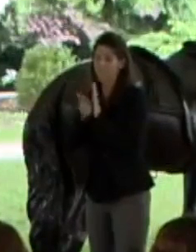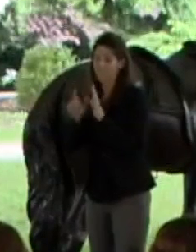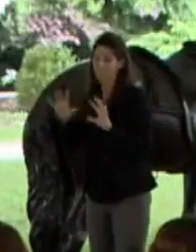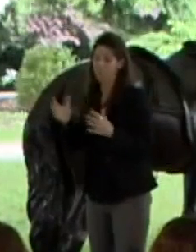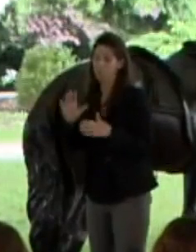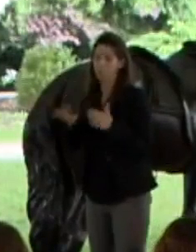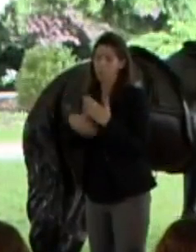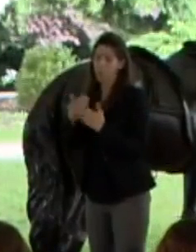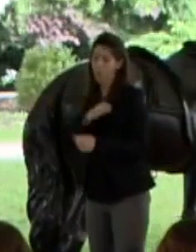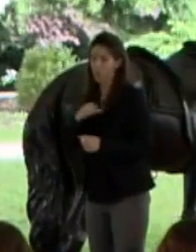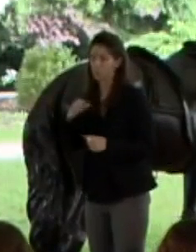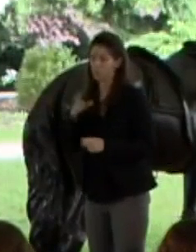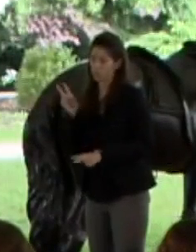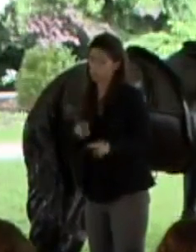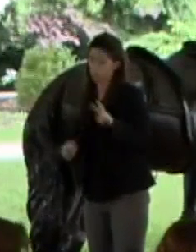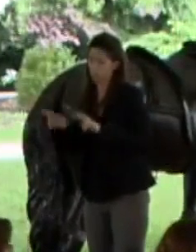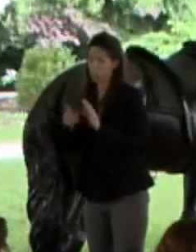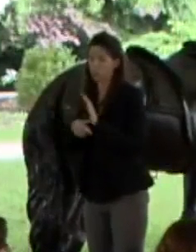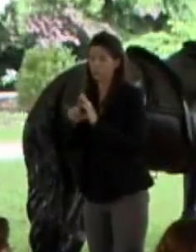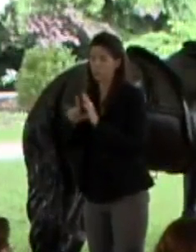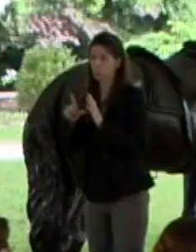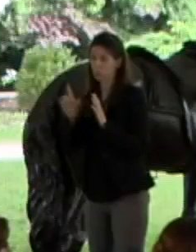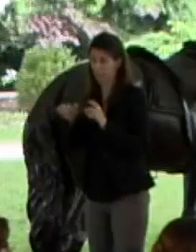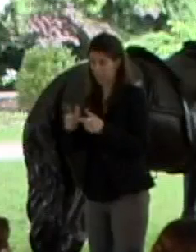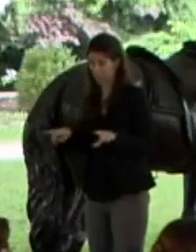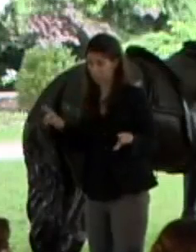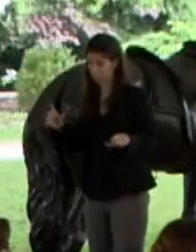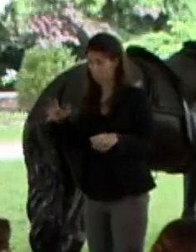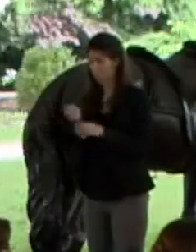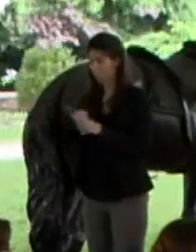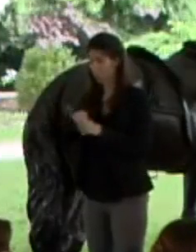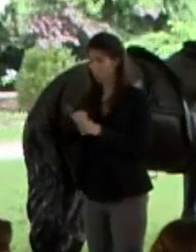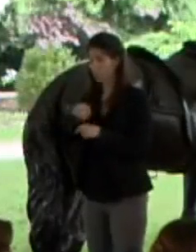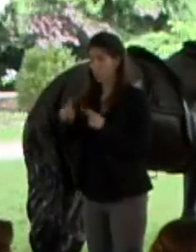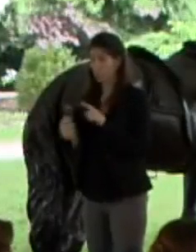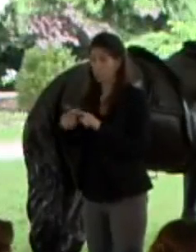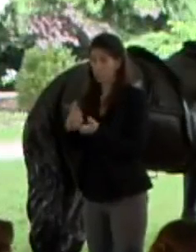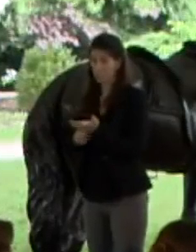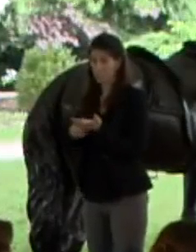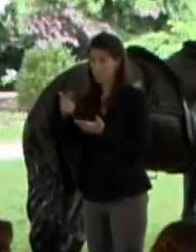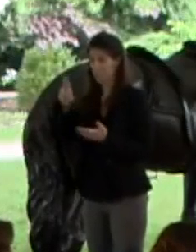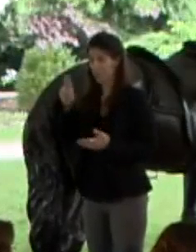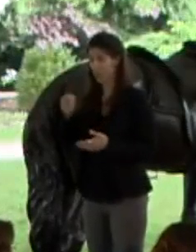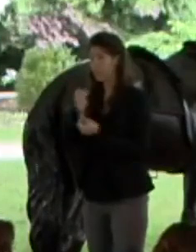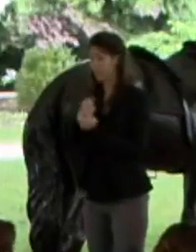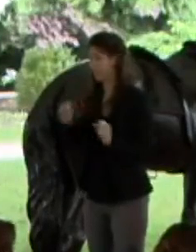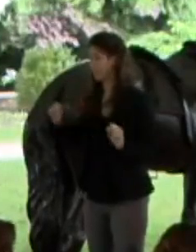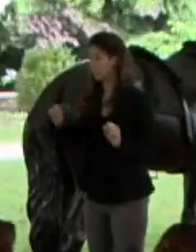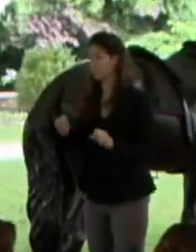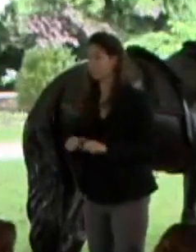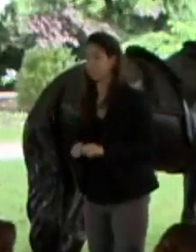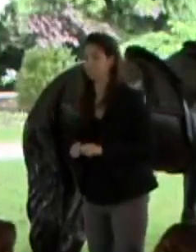FEDERAL COURT, STATE COURTS ALL OVER THE COUNTRY AND I WOULD ASK THE LEGAL GROUP AND THE OVERALL